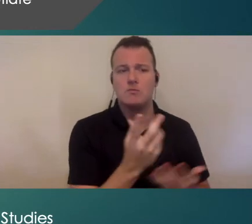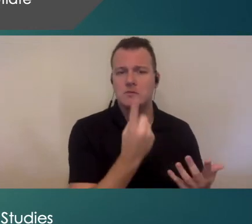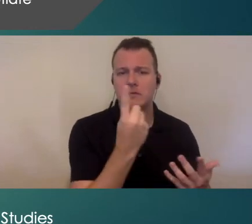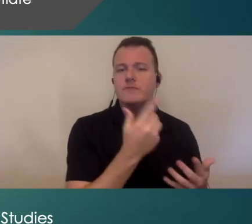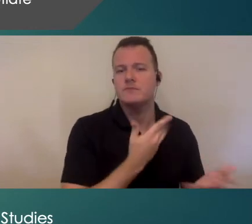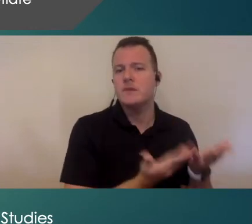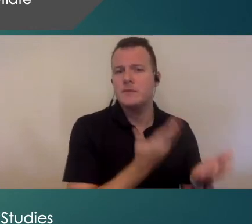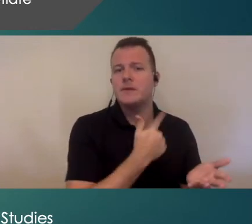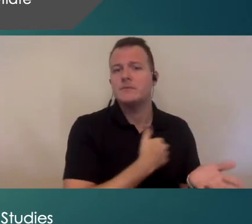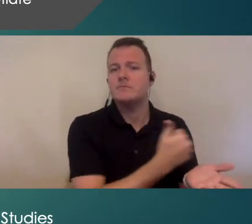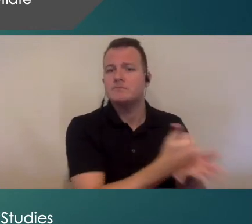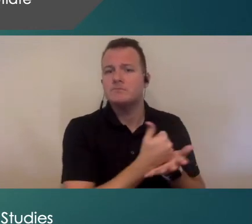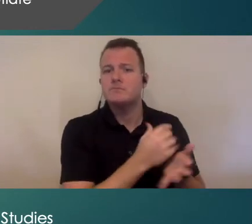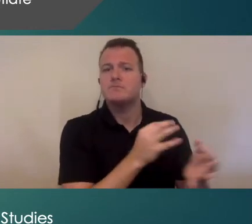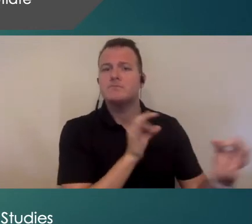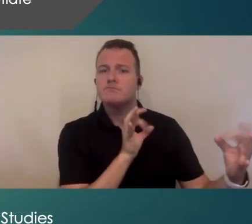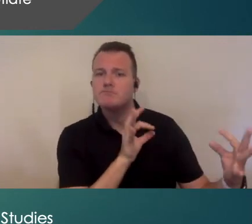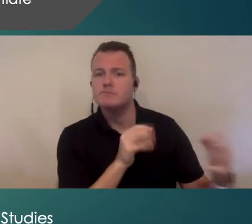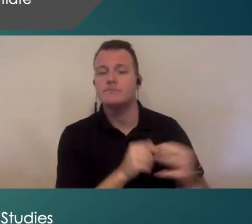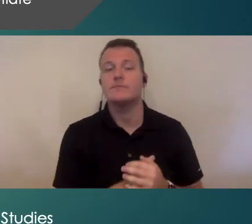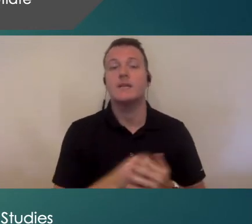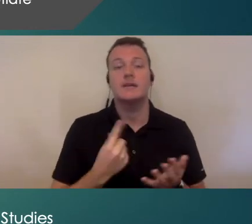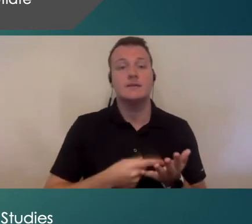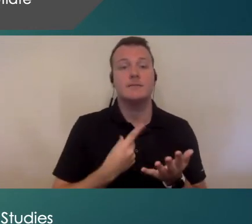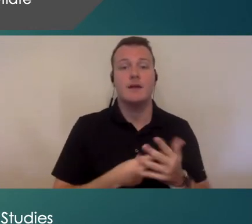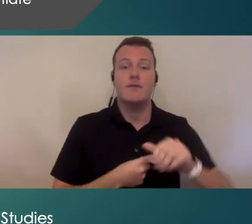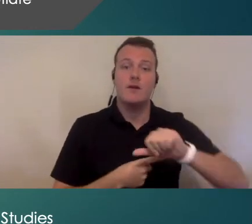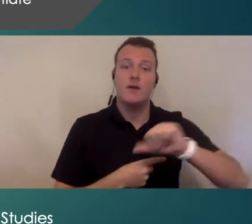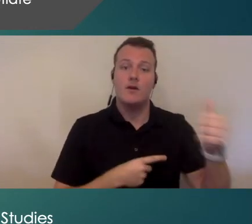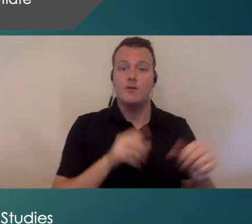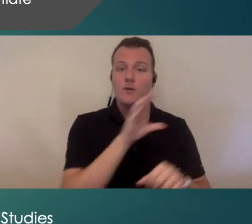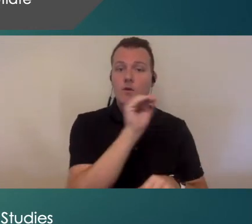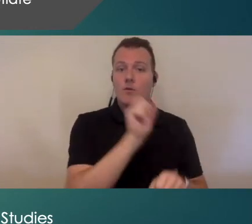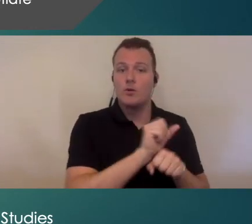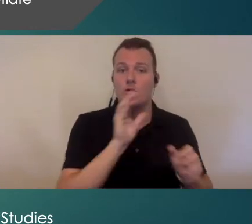So sometimes just talking to another colleague can give you little tips and